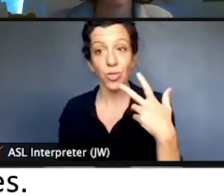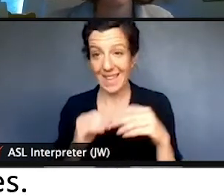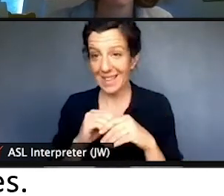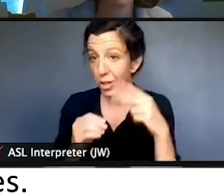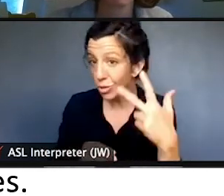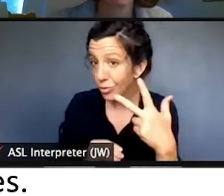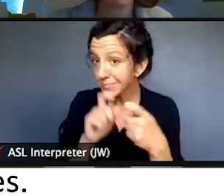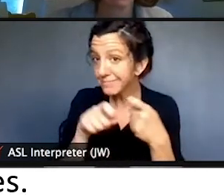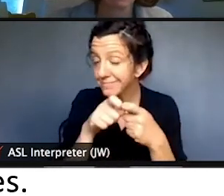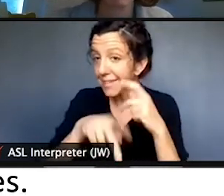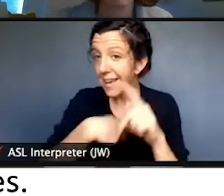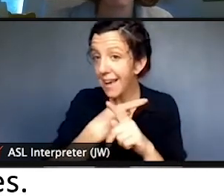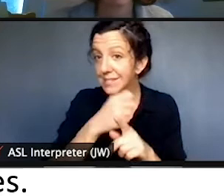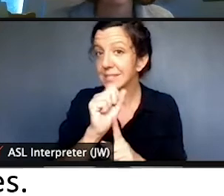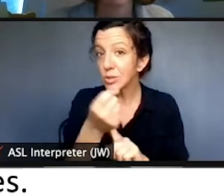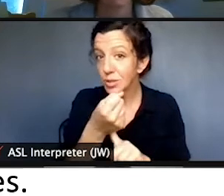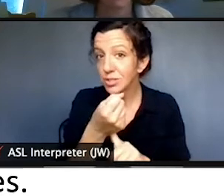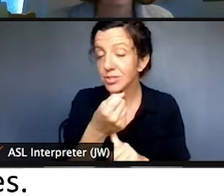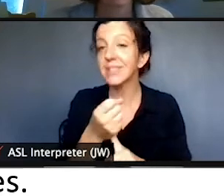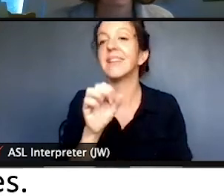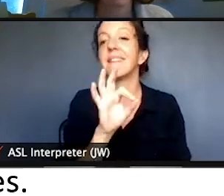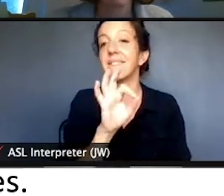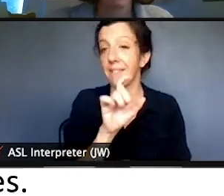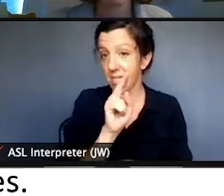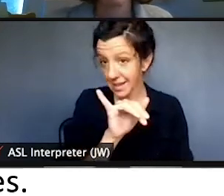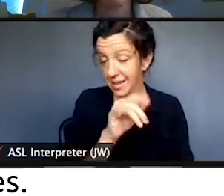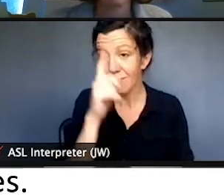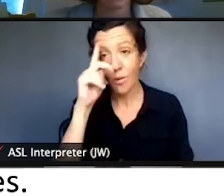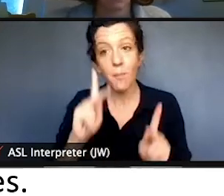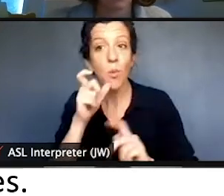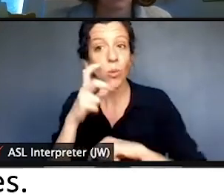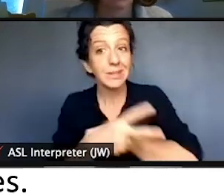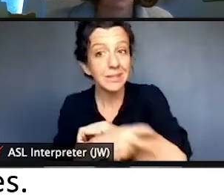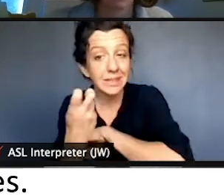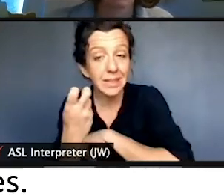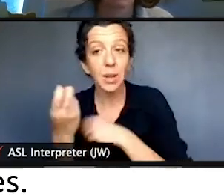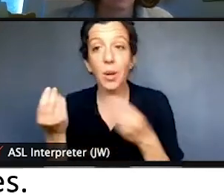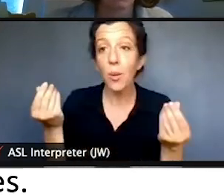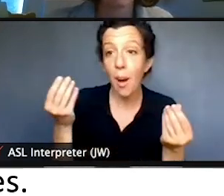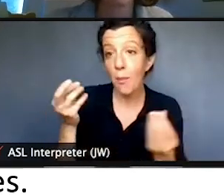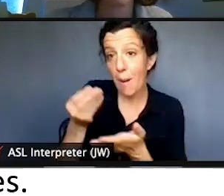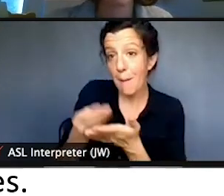for considering the release of inmates convicted of nonviolent crimes from state prison prior